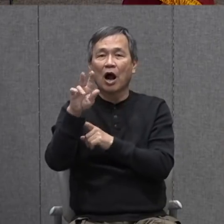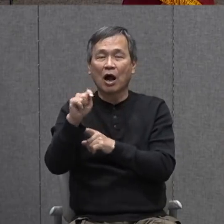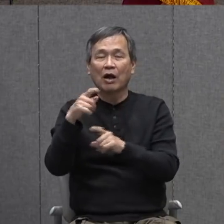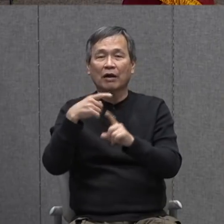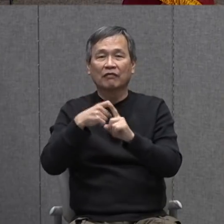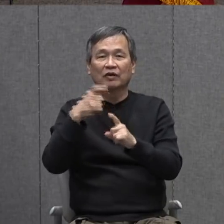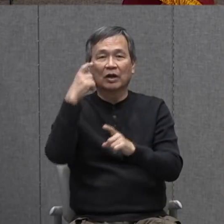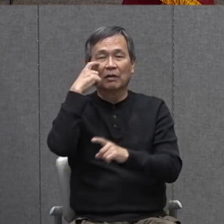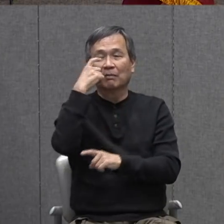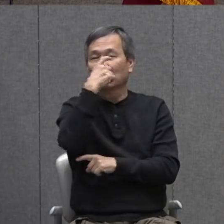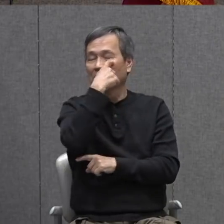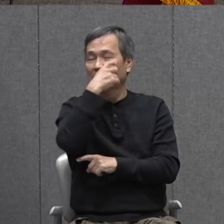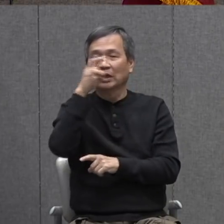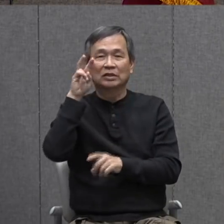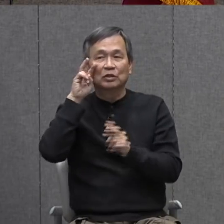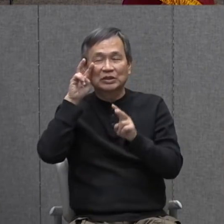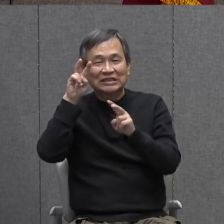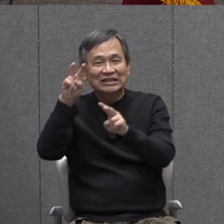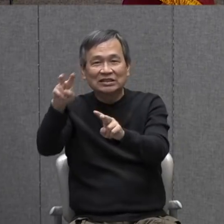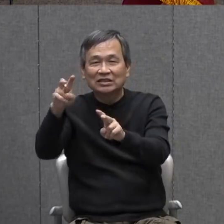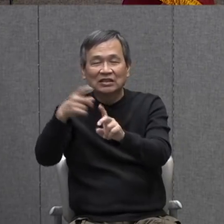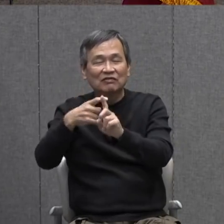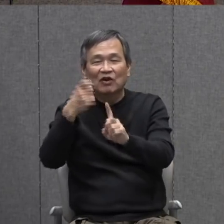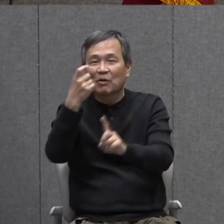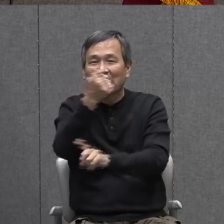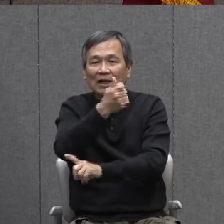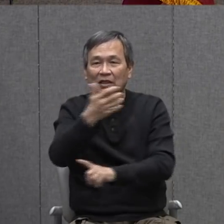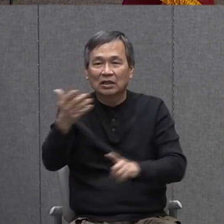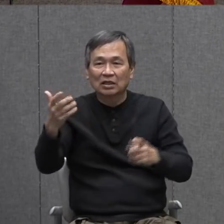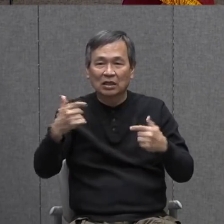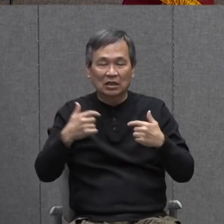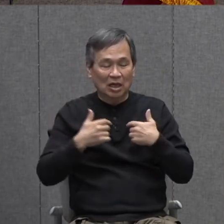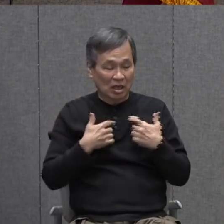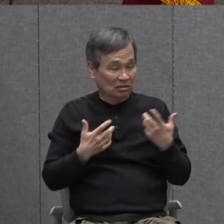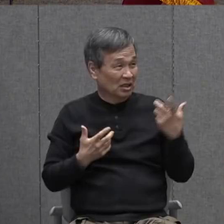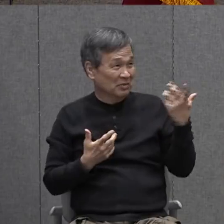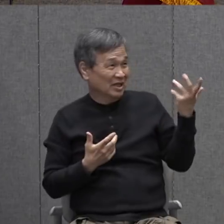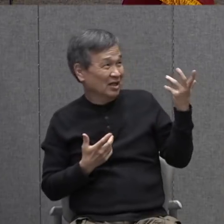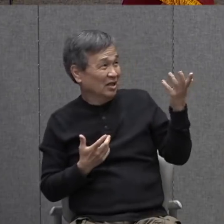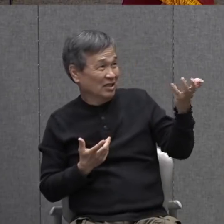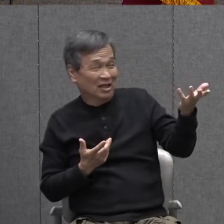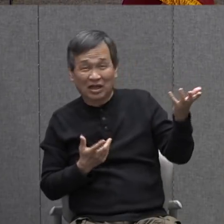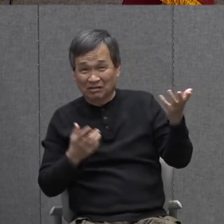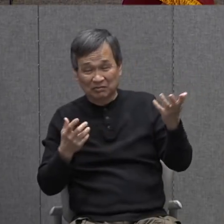with anything you have. I could have used painting materials. I could paint the shoe.